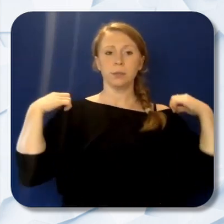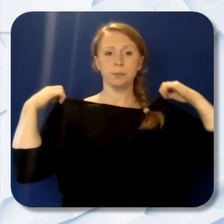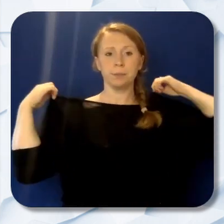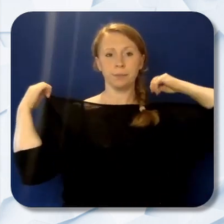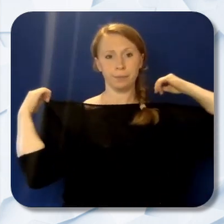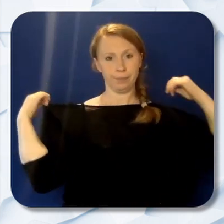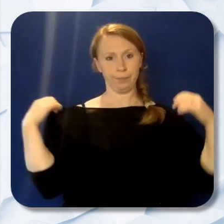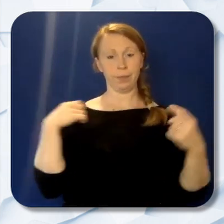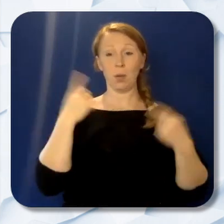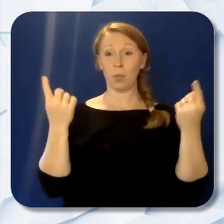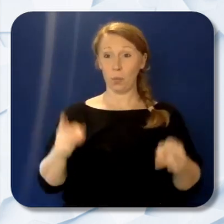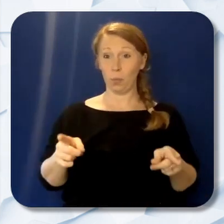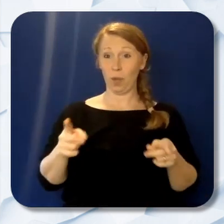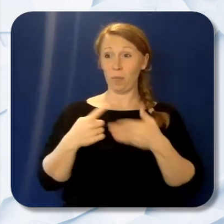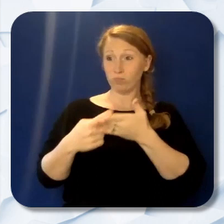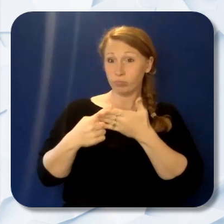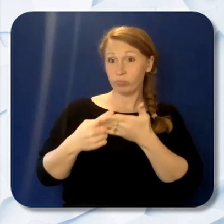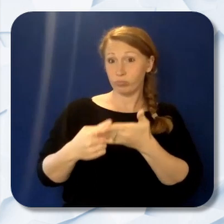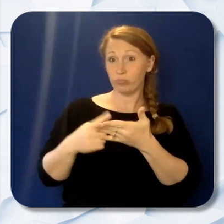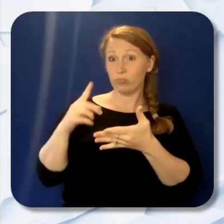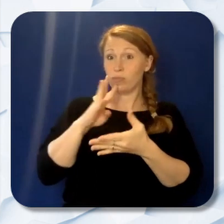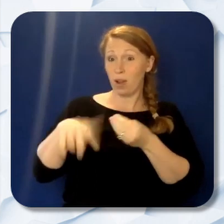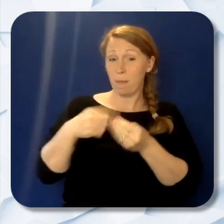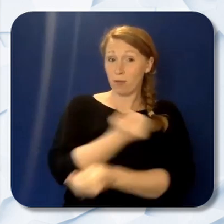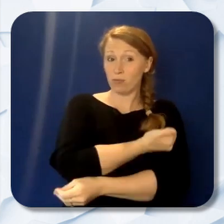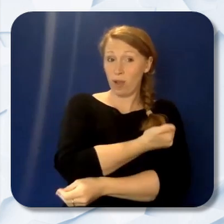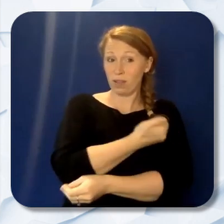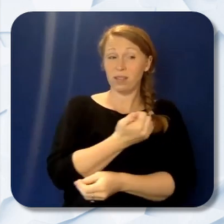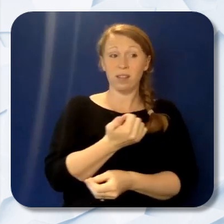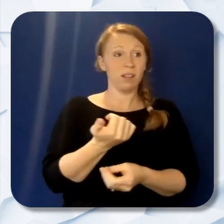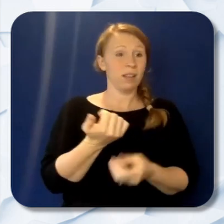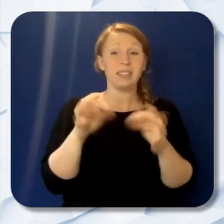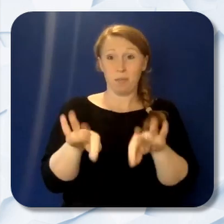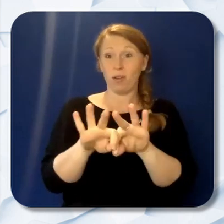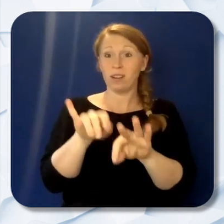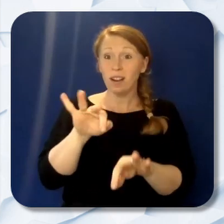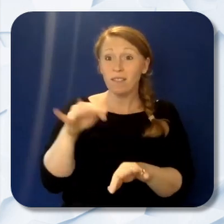another about this threat, because anyone who has a smartphone, anyone who has access to the